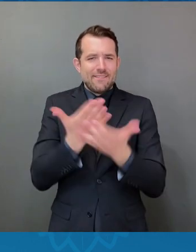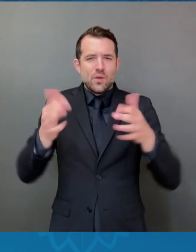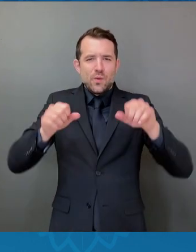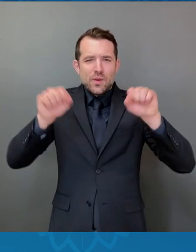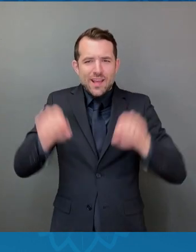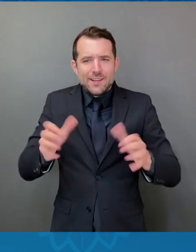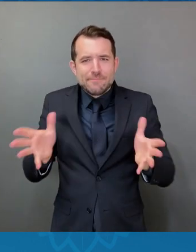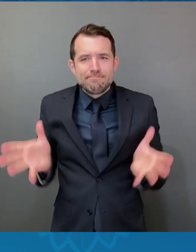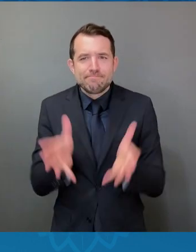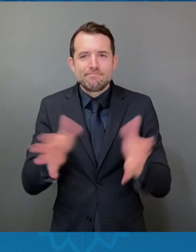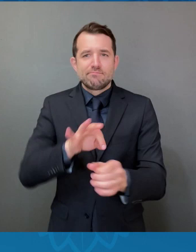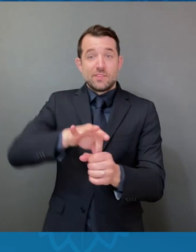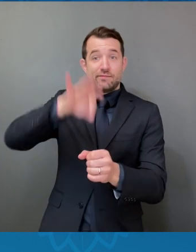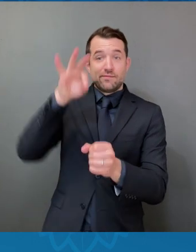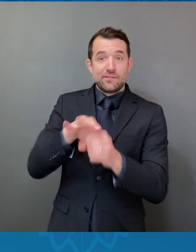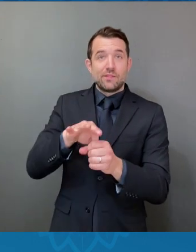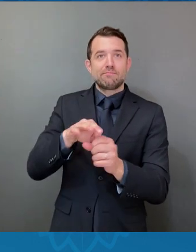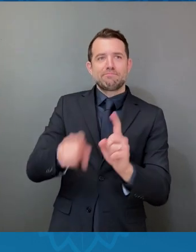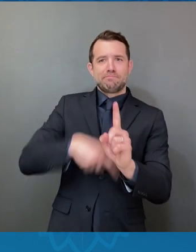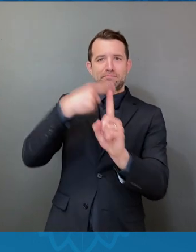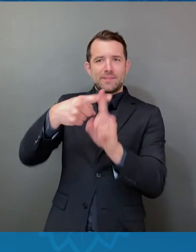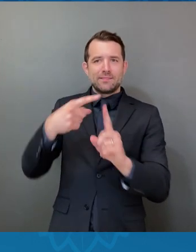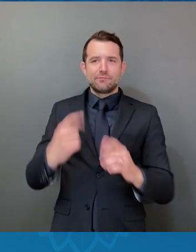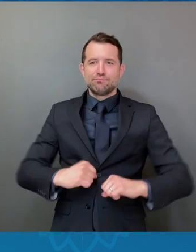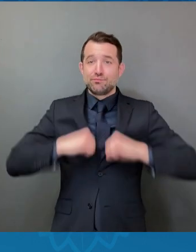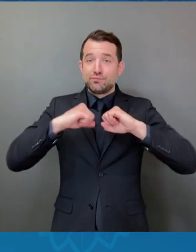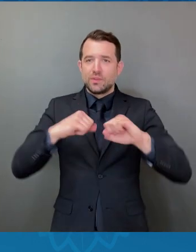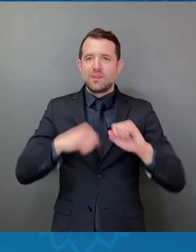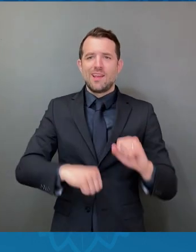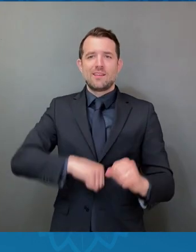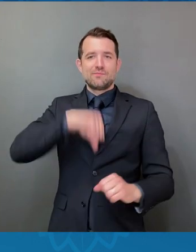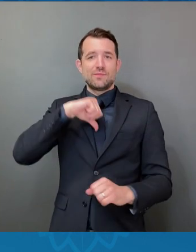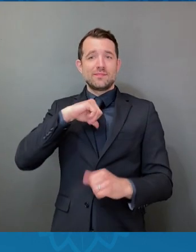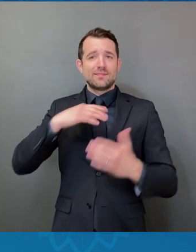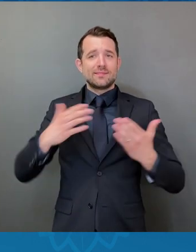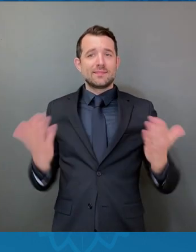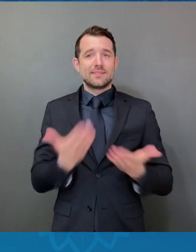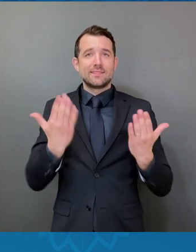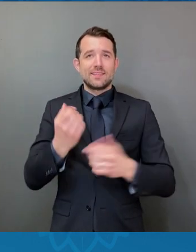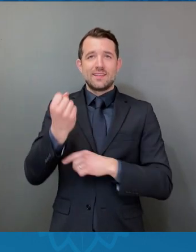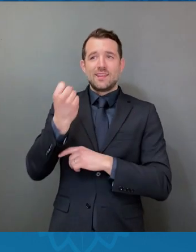by representatives of the 11 executive agencies that have been working since that order